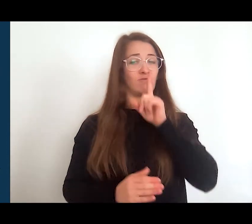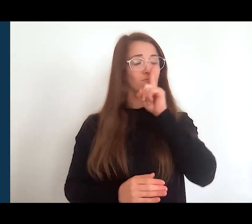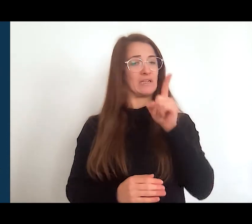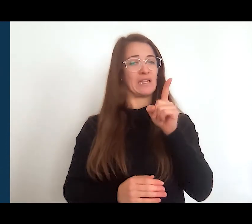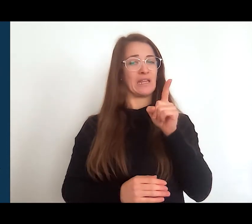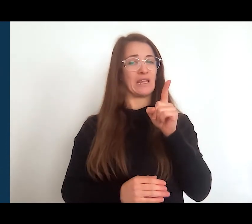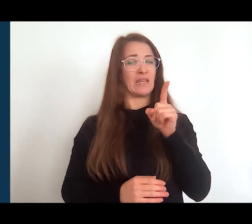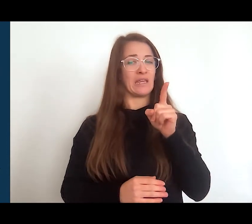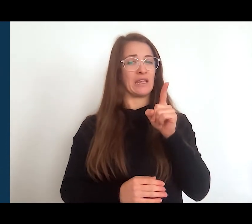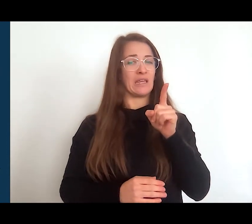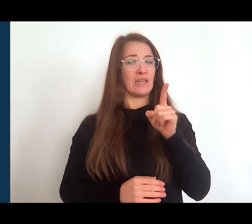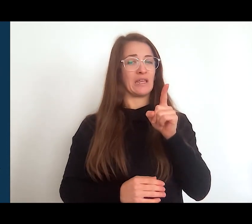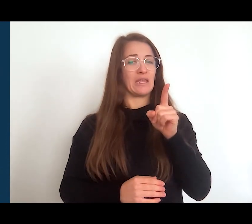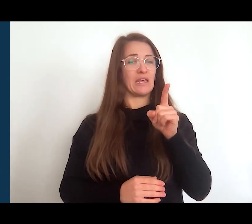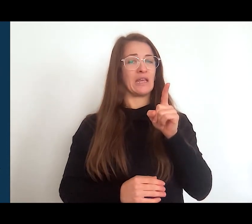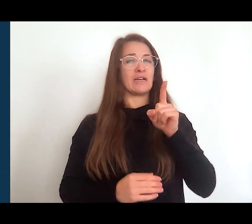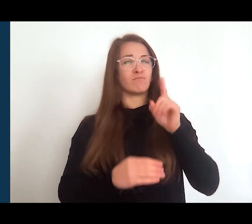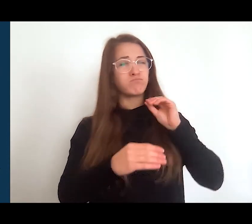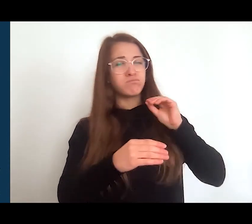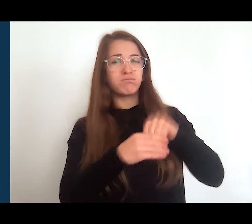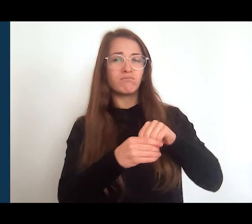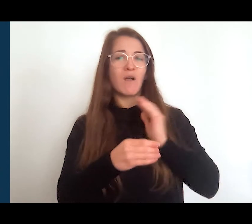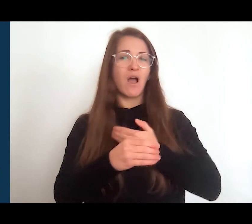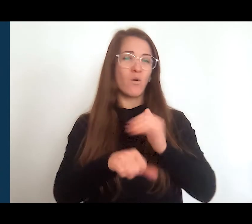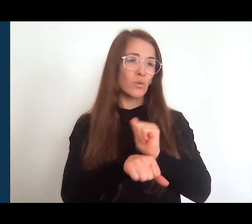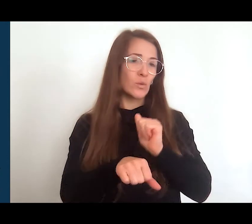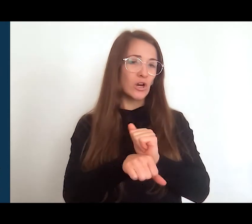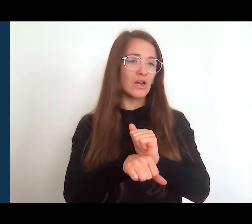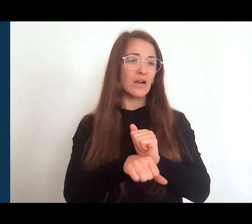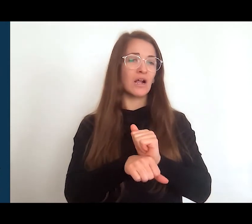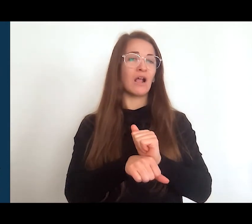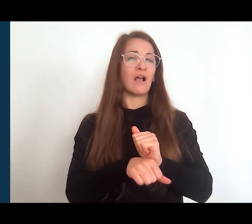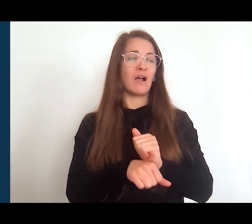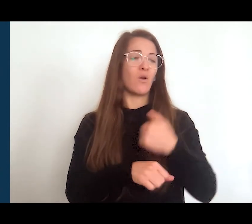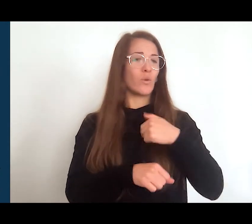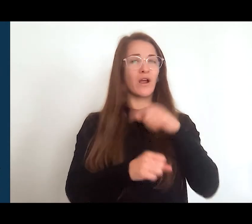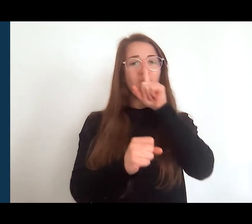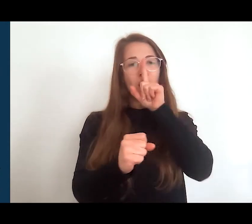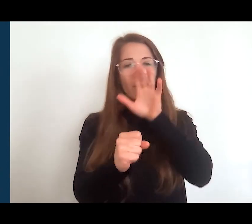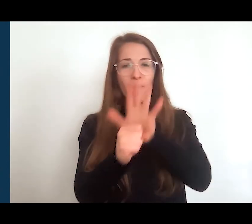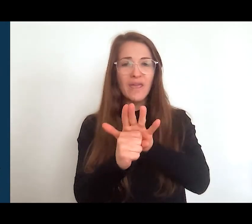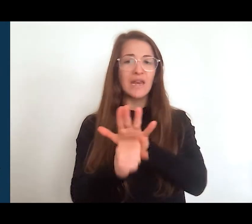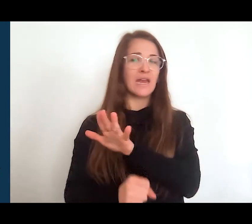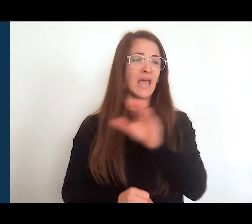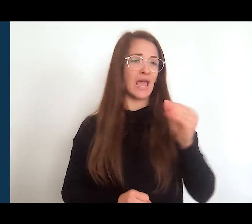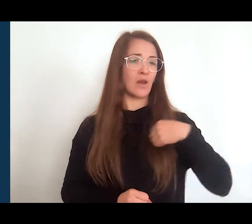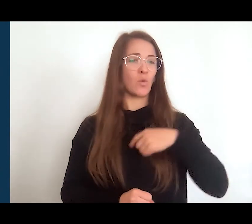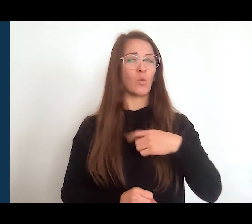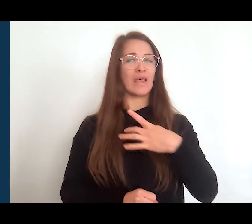AND HONESTLY, IT KIND OF TRANSLATES INTO THE WORK THAT WE DO, THE FACT THAT WE ARE SO